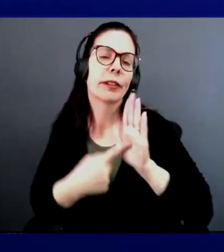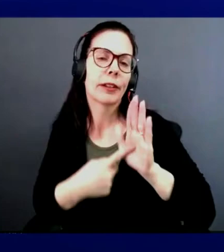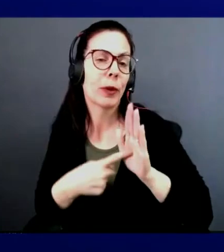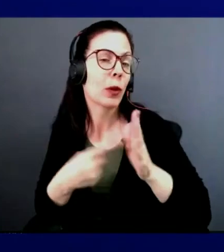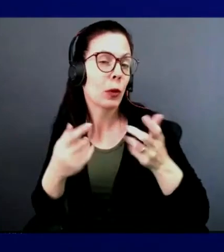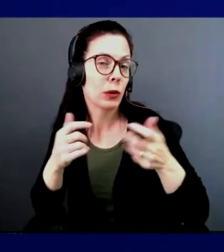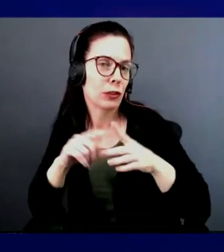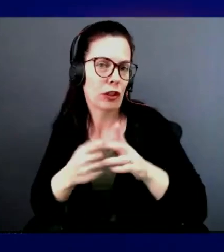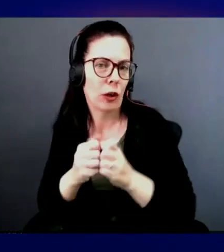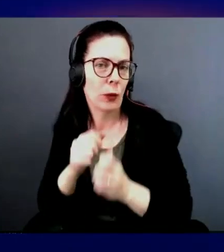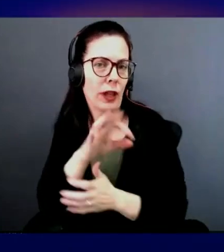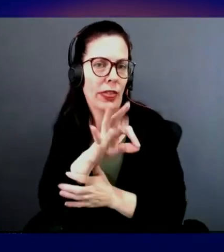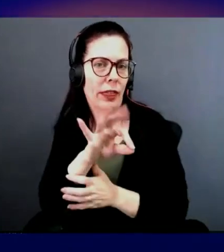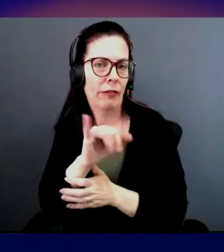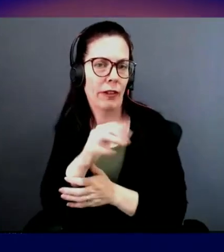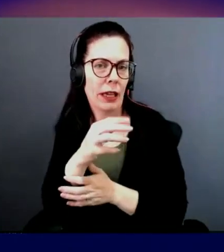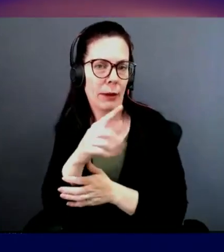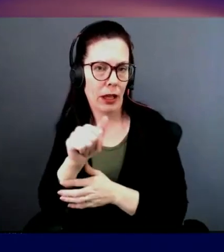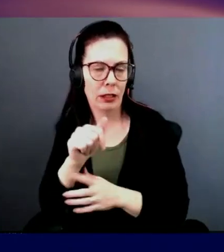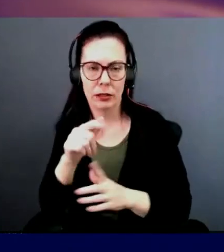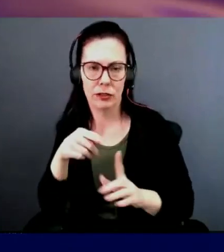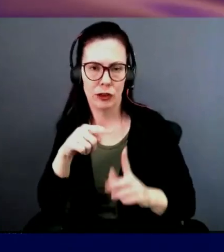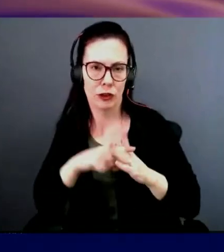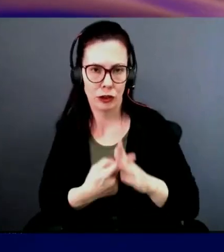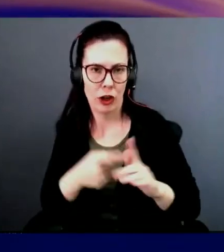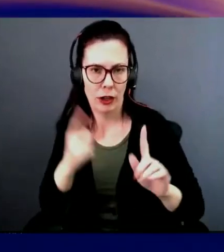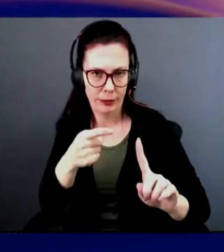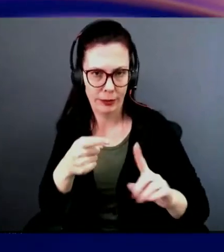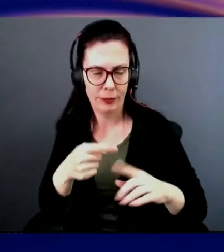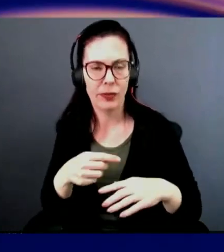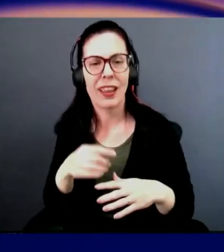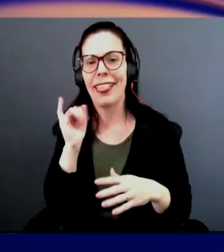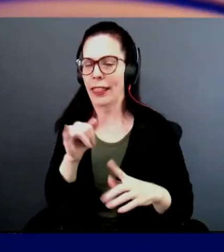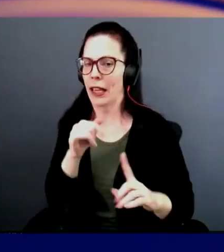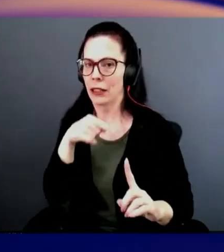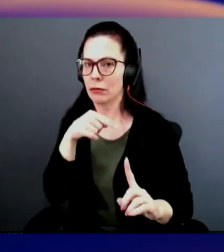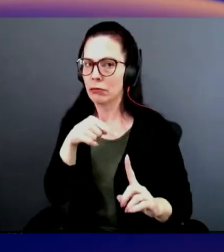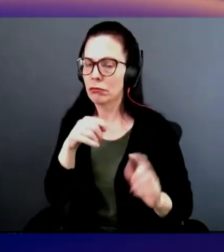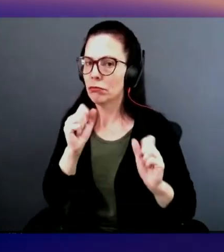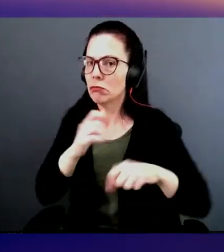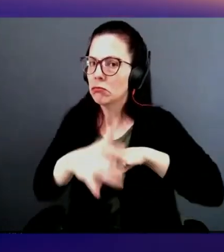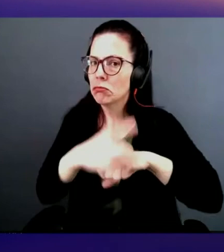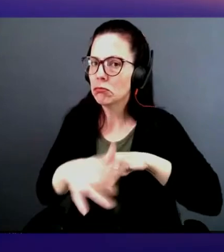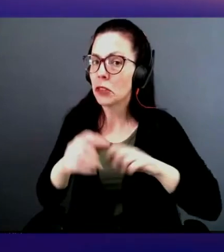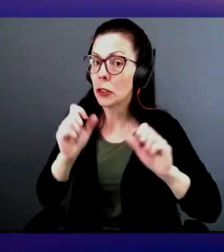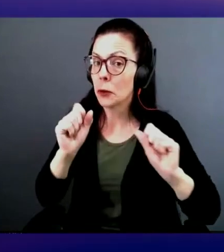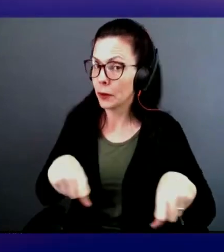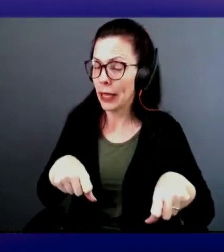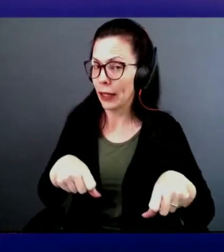and this is just your jump off point. Well, that's definitely, that's something that is available where you could just use it as a starting point